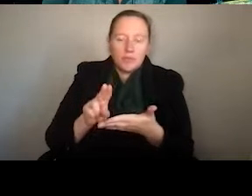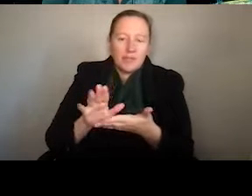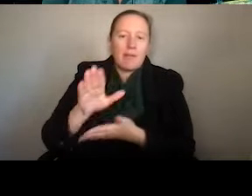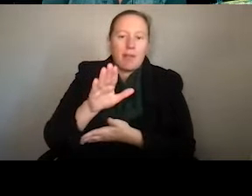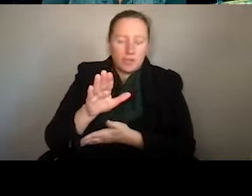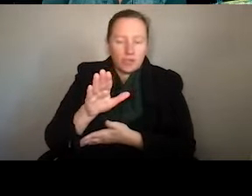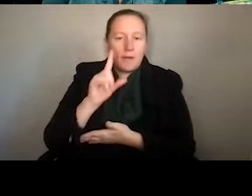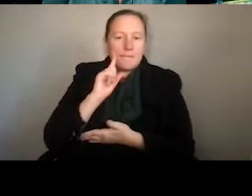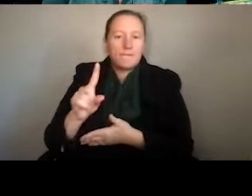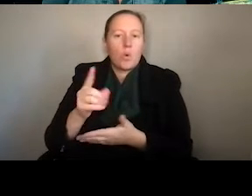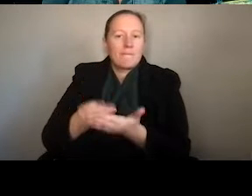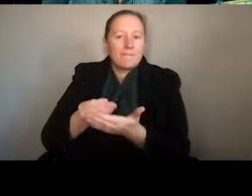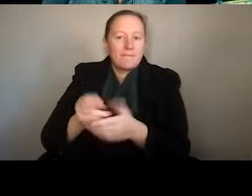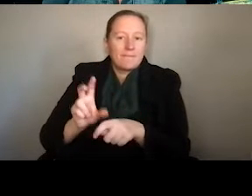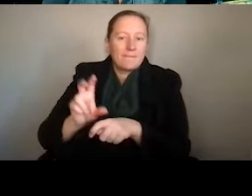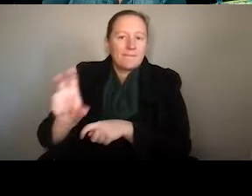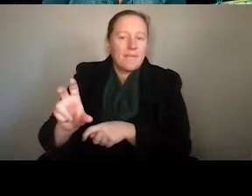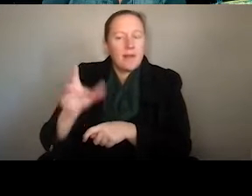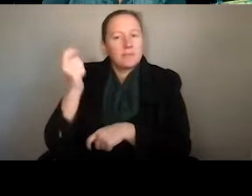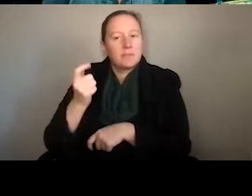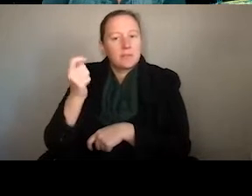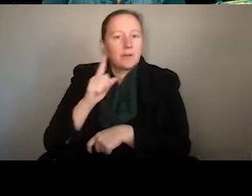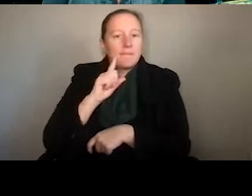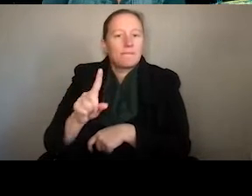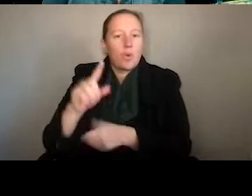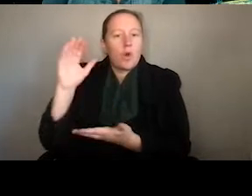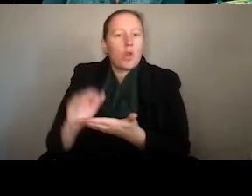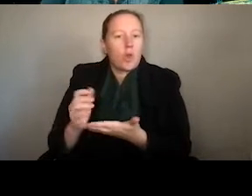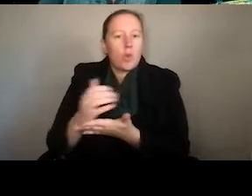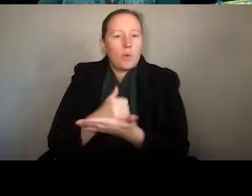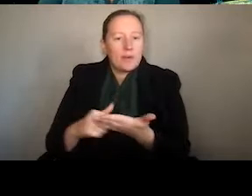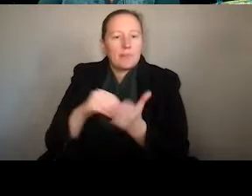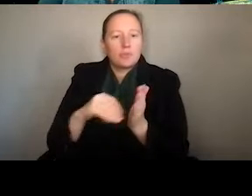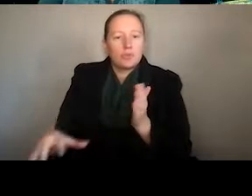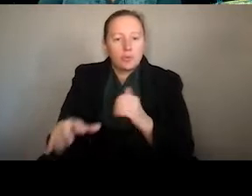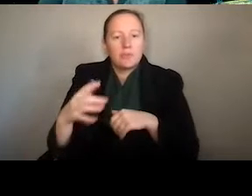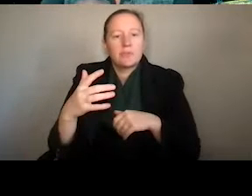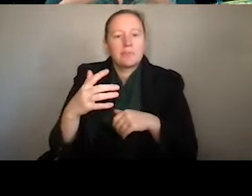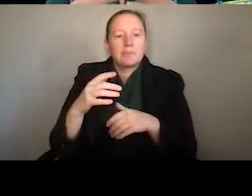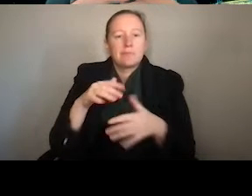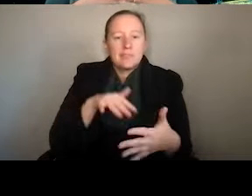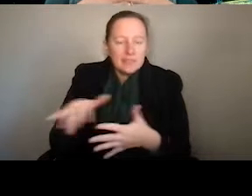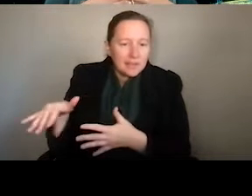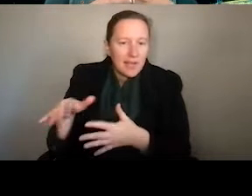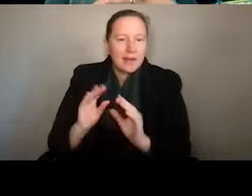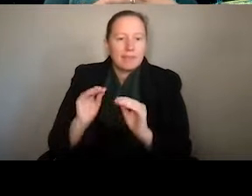fund scholarship for academically talented low income students, and to study and implement a program of activities